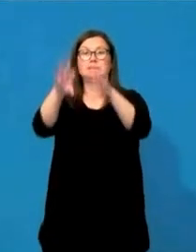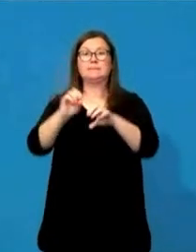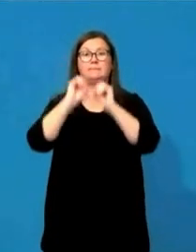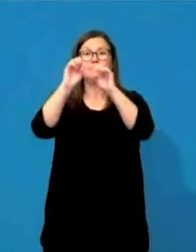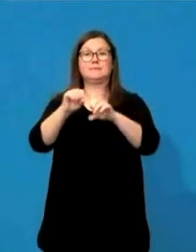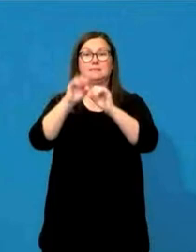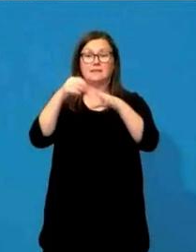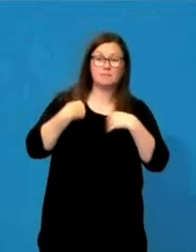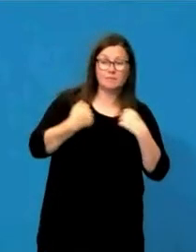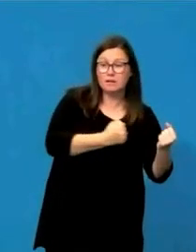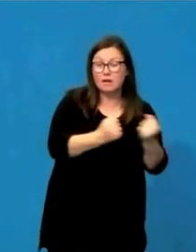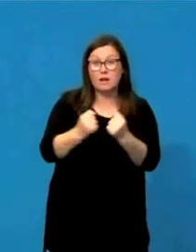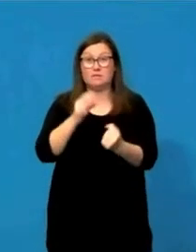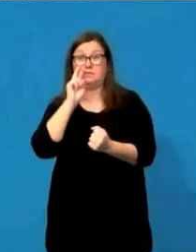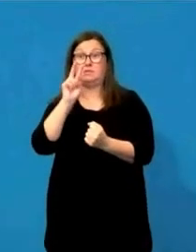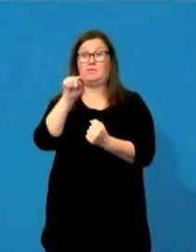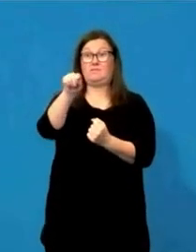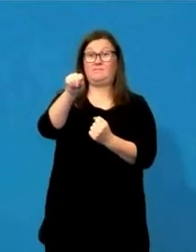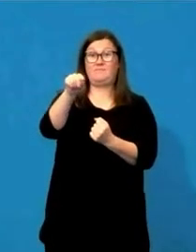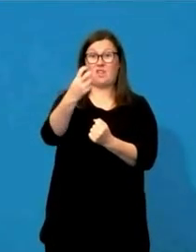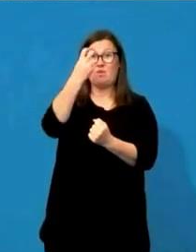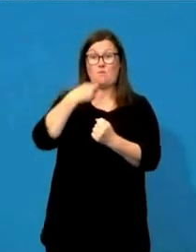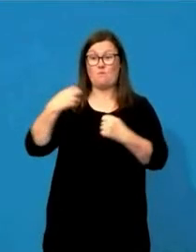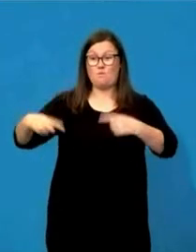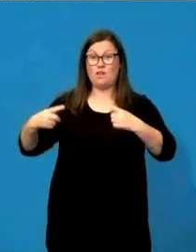that we - was exactly like Ronita's that we could have used the parts.